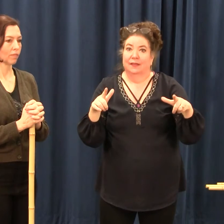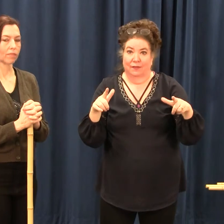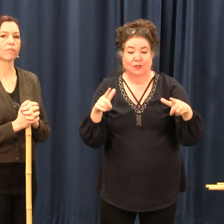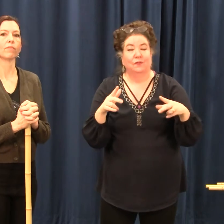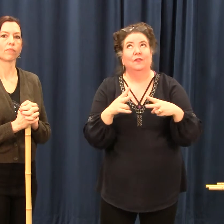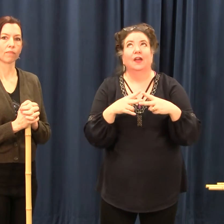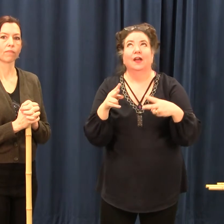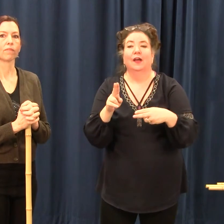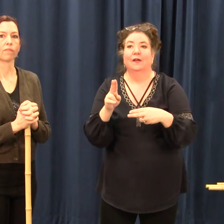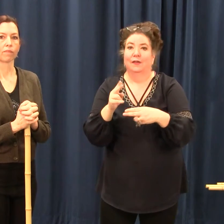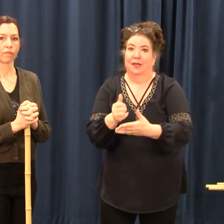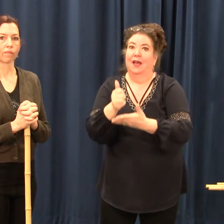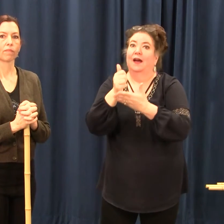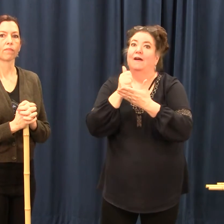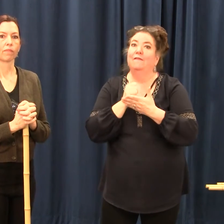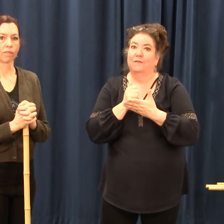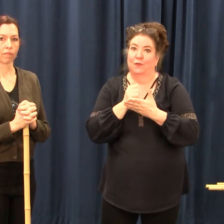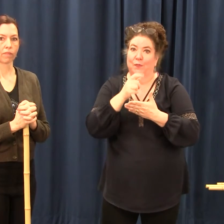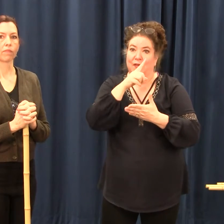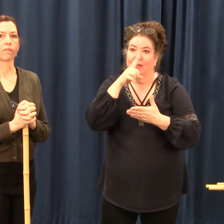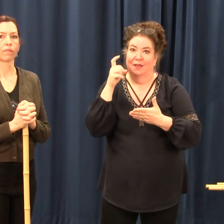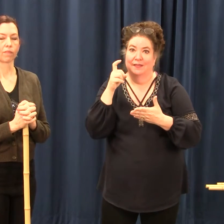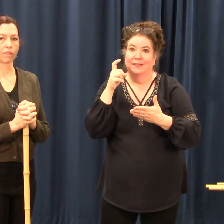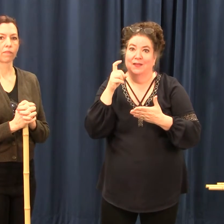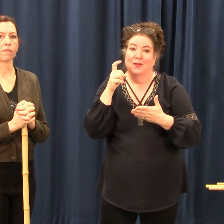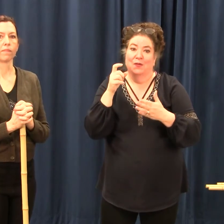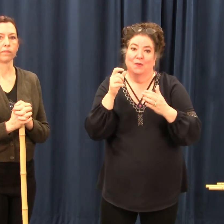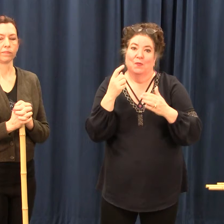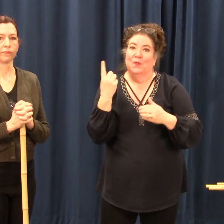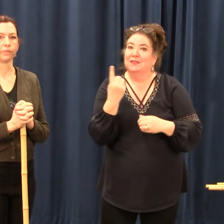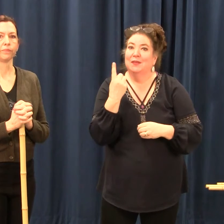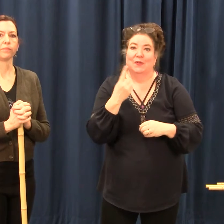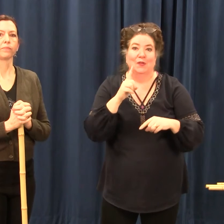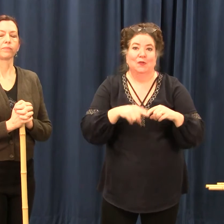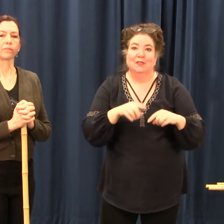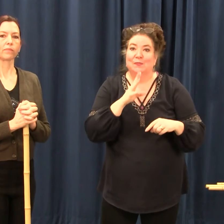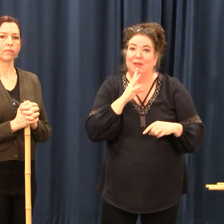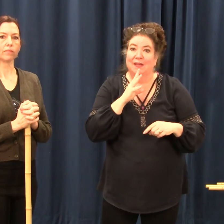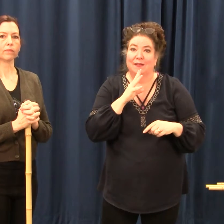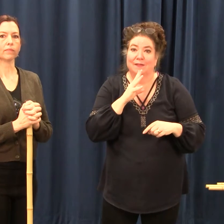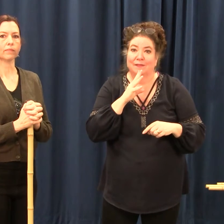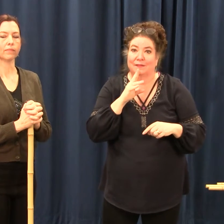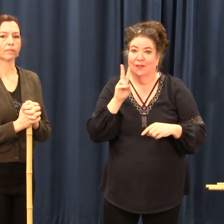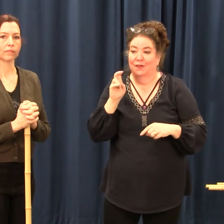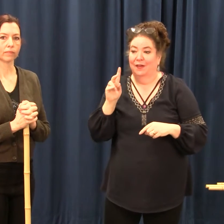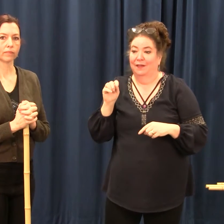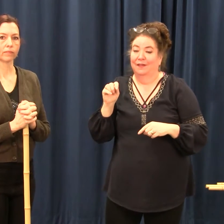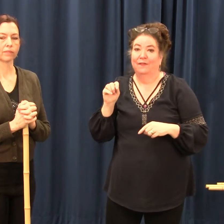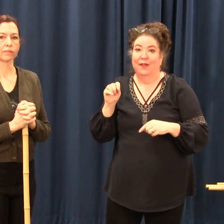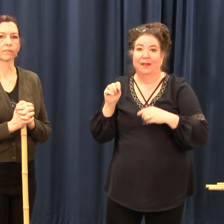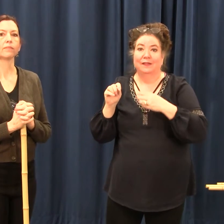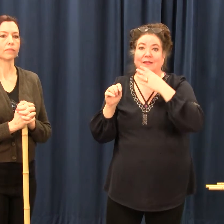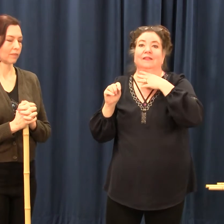it was very helpful. Because when somebody couldn't speak.. they're on a ventilator